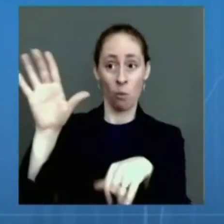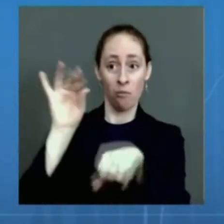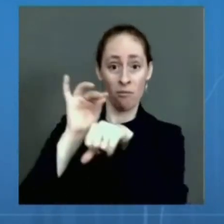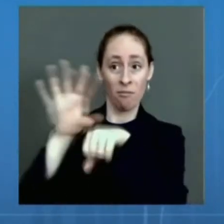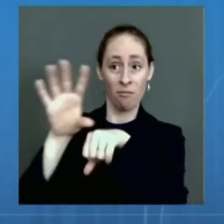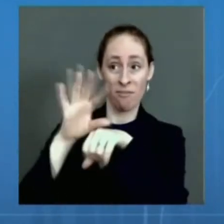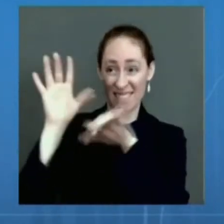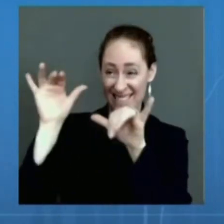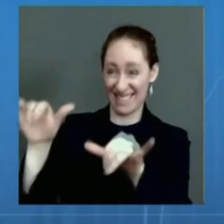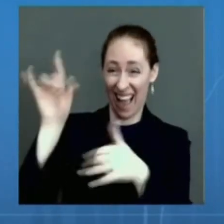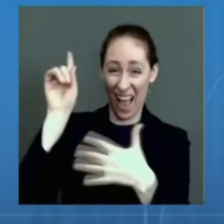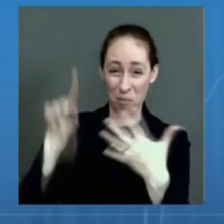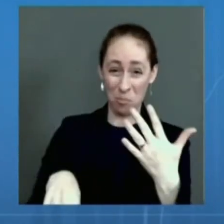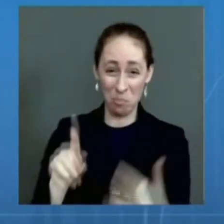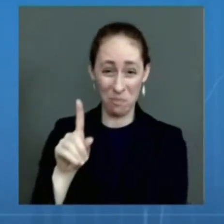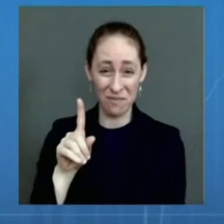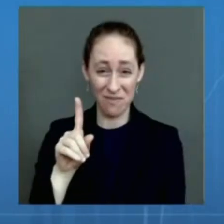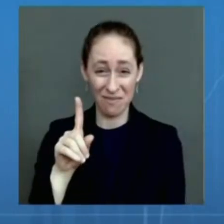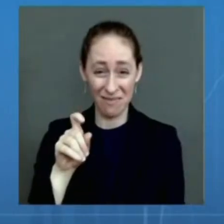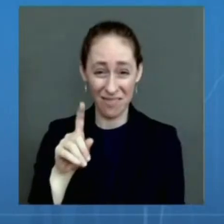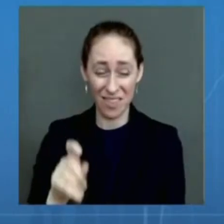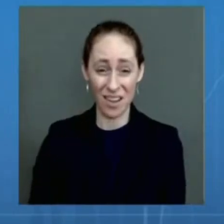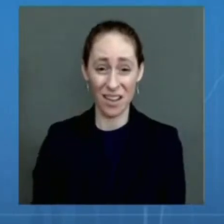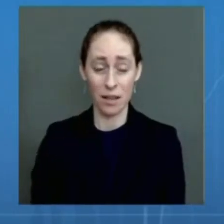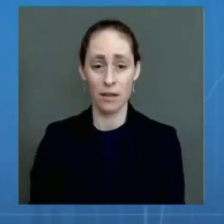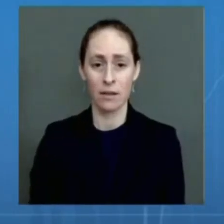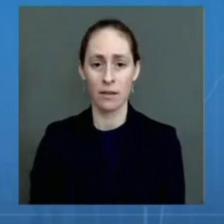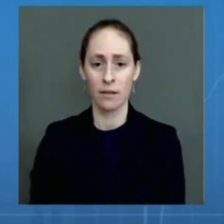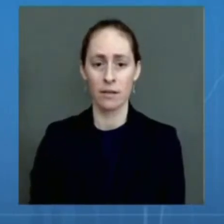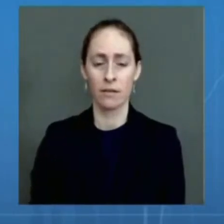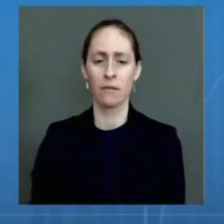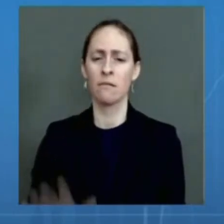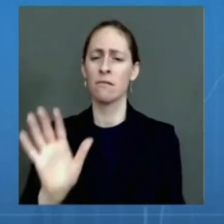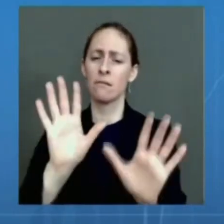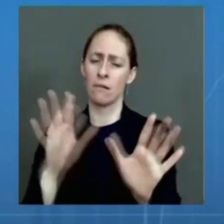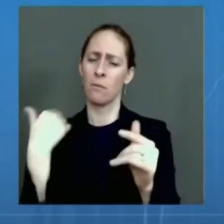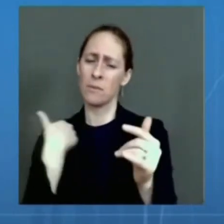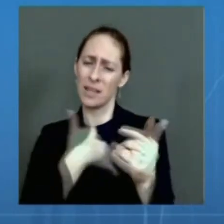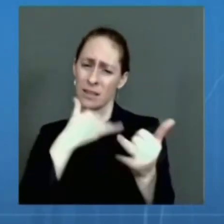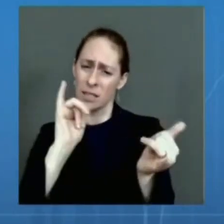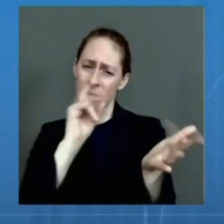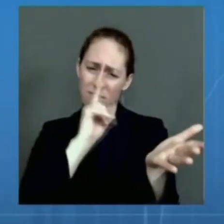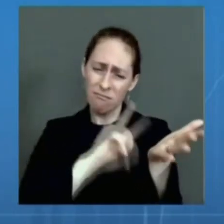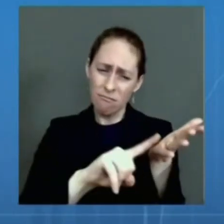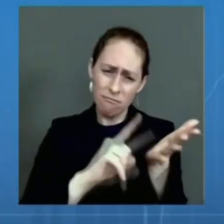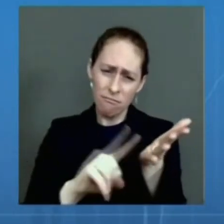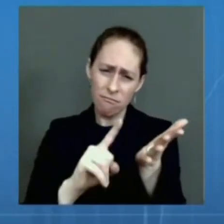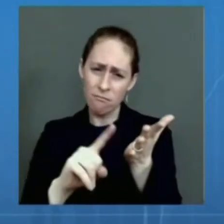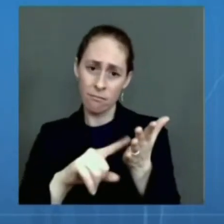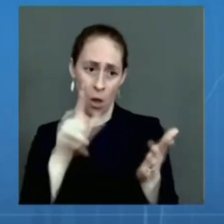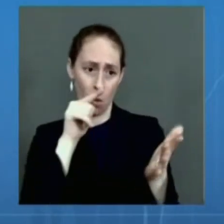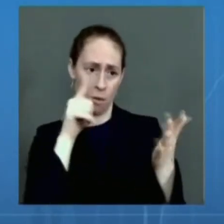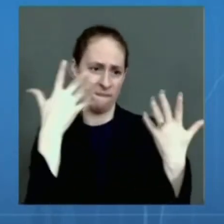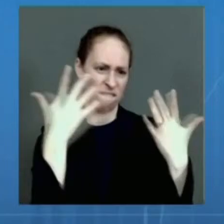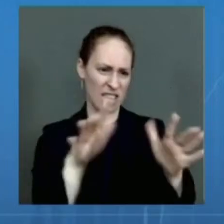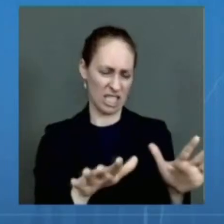SCIENCE IN THAT AREA WITH REGARD TO HOW THE VIRAL BURDEN